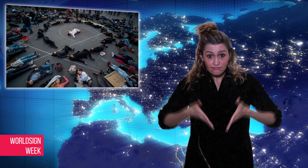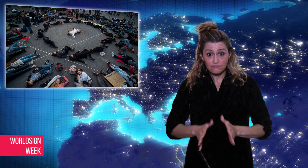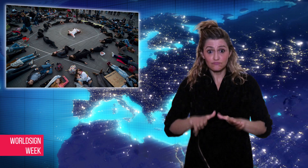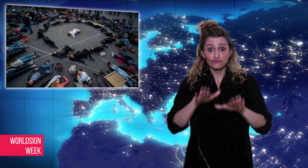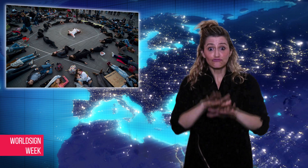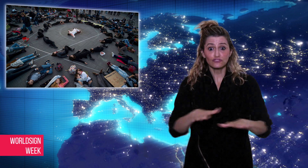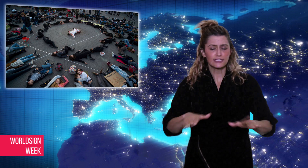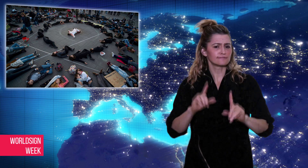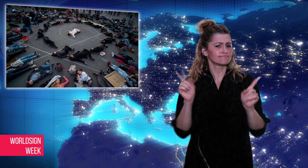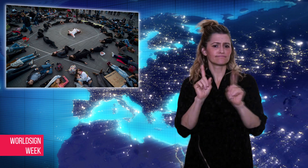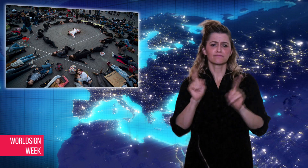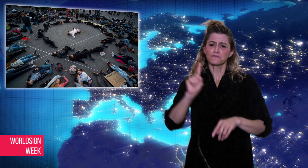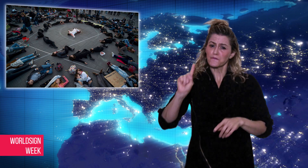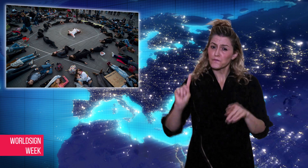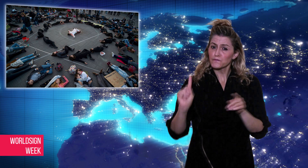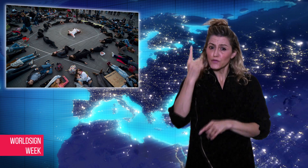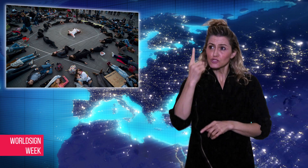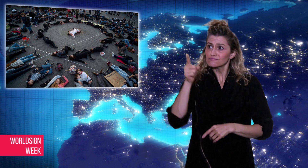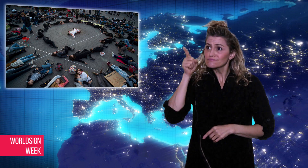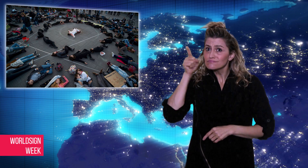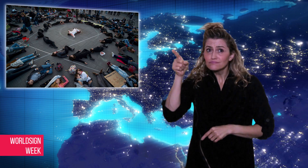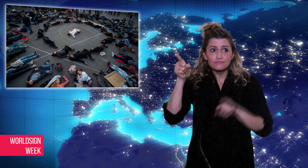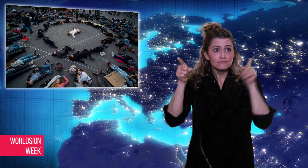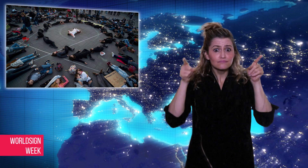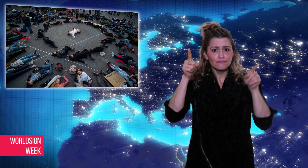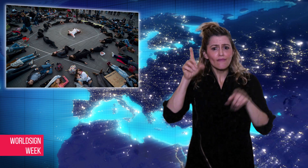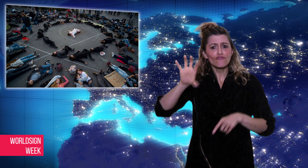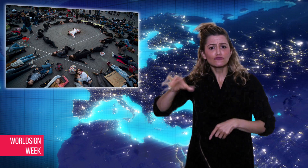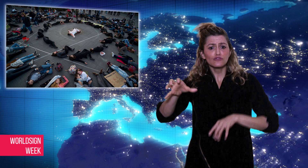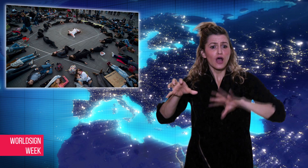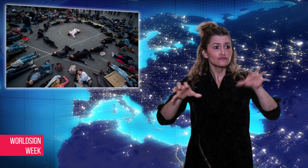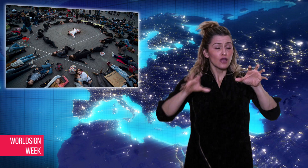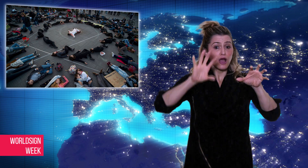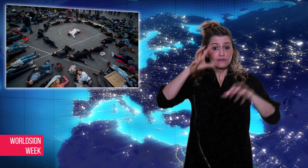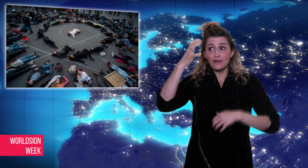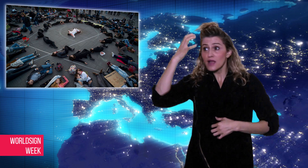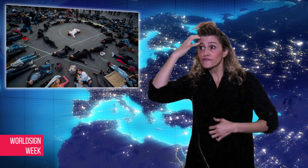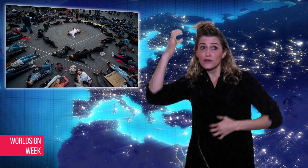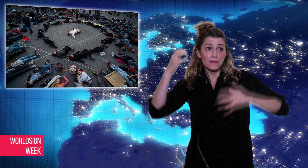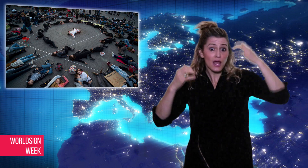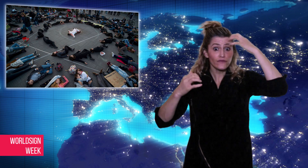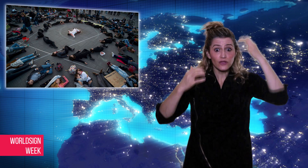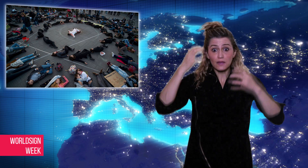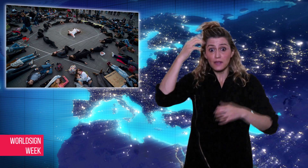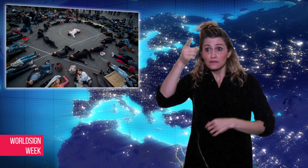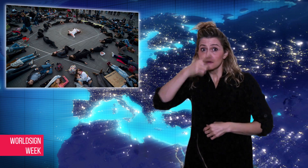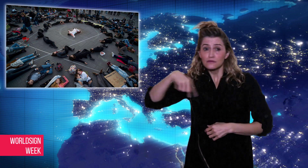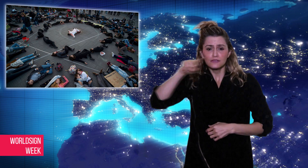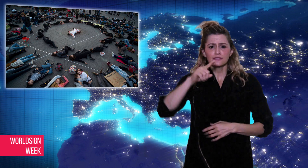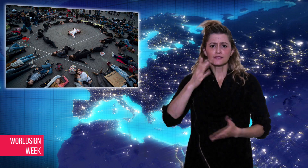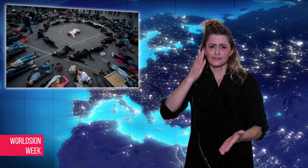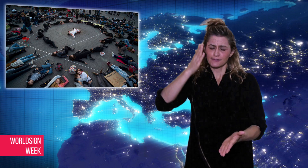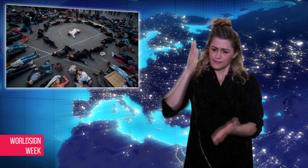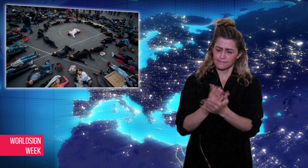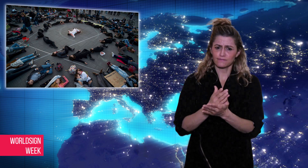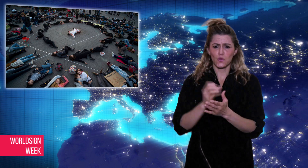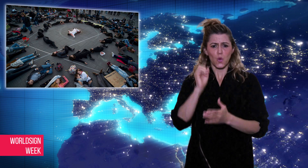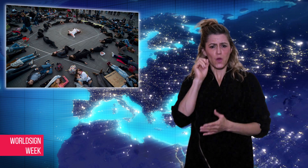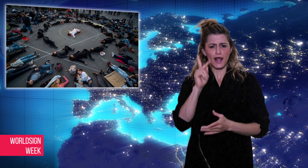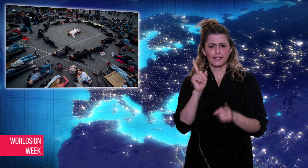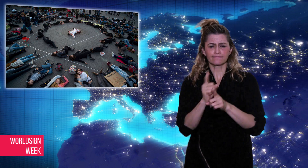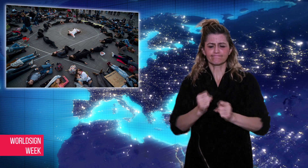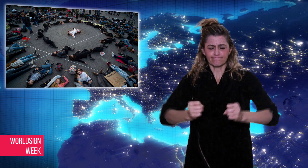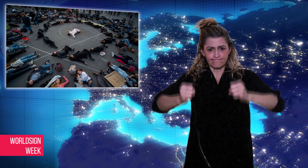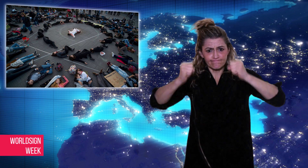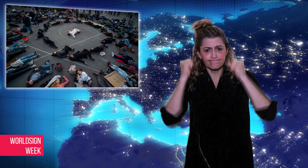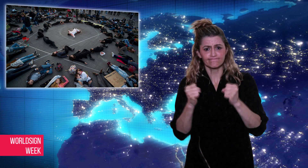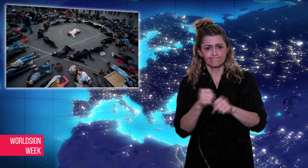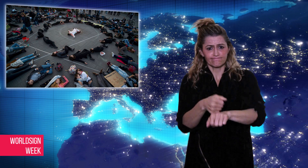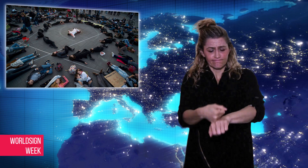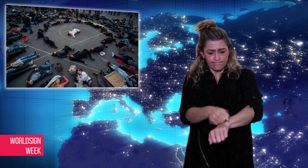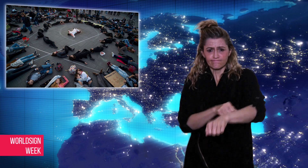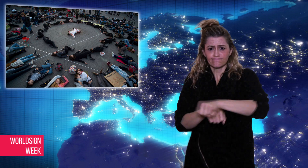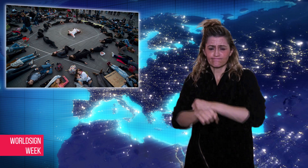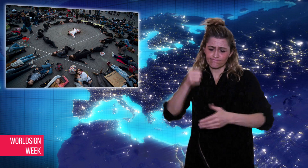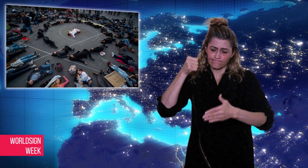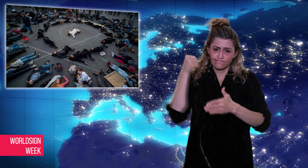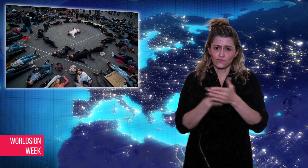children until their governments take concrete